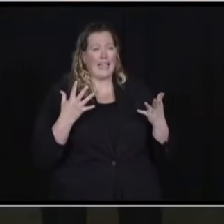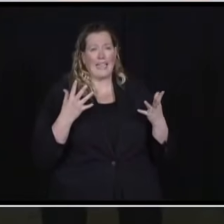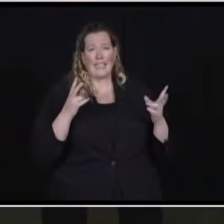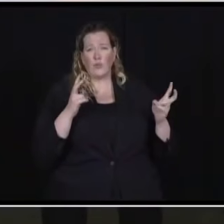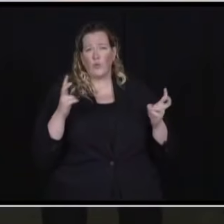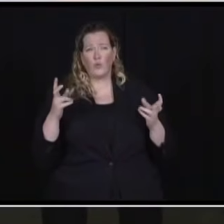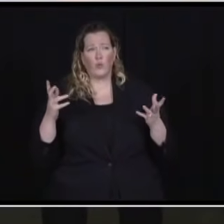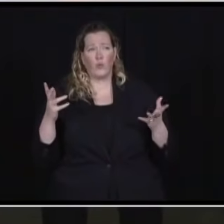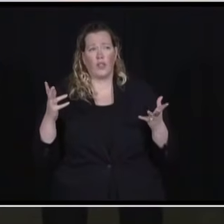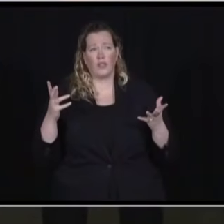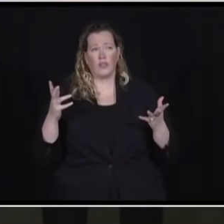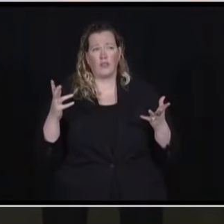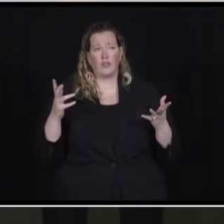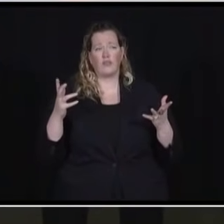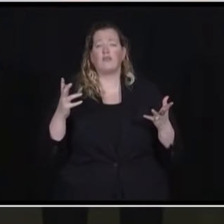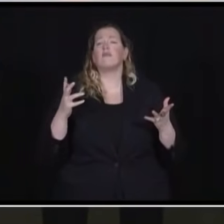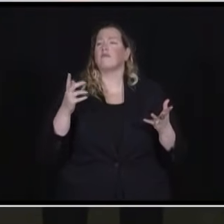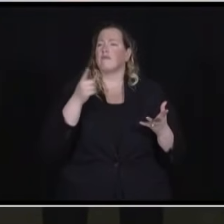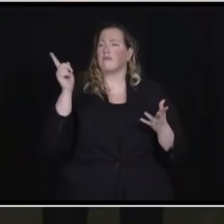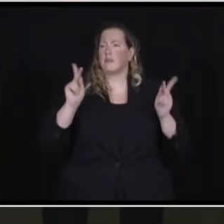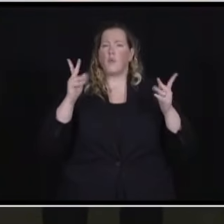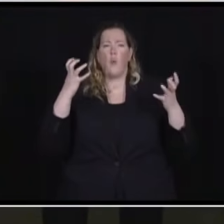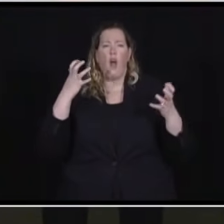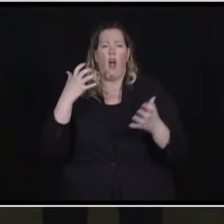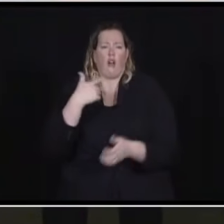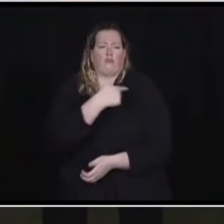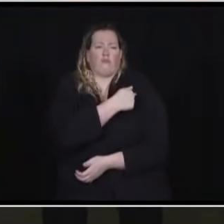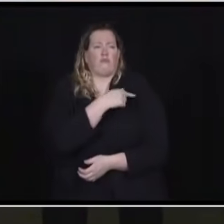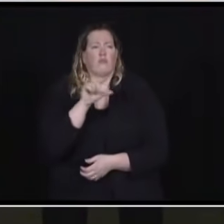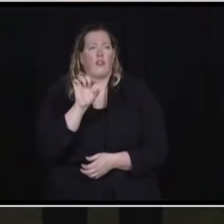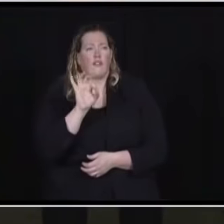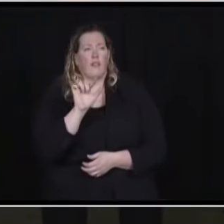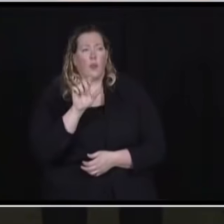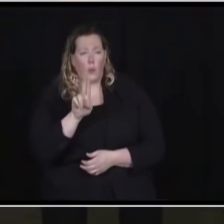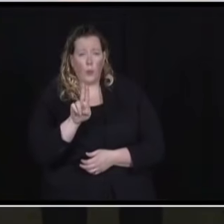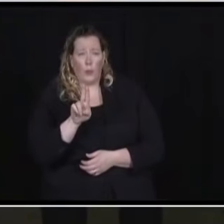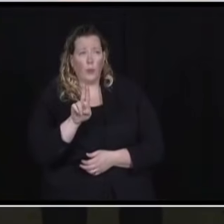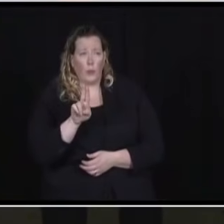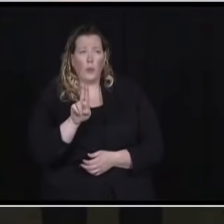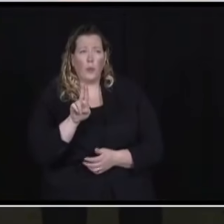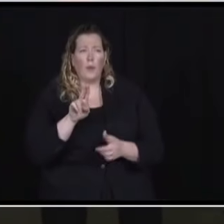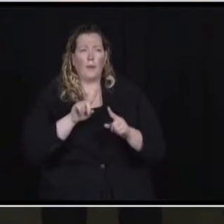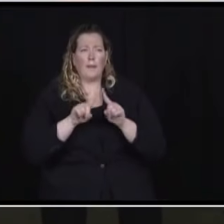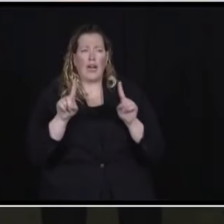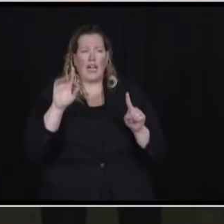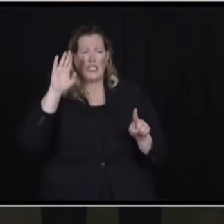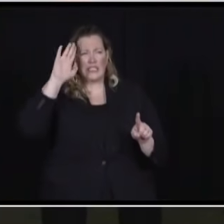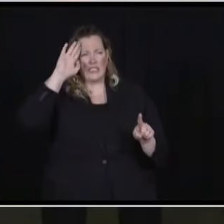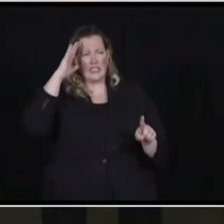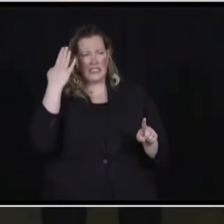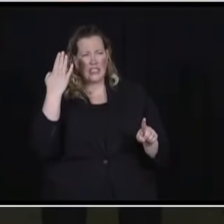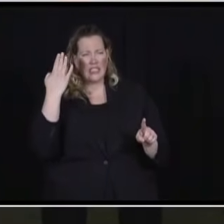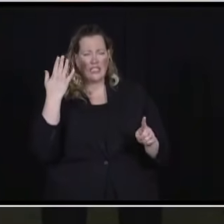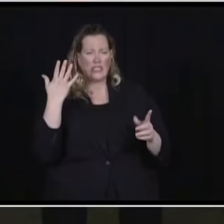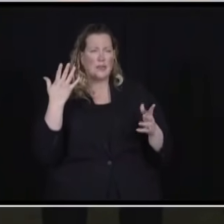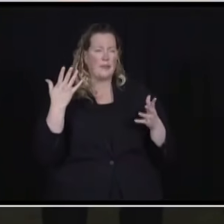in the most efficient manner possible. We are looking at all options for vaccinations and vaccination sites and how we will do it